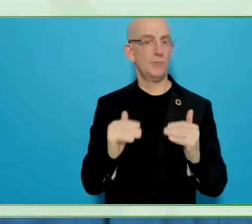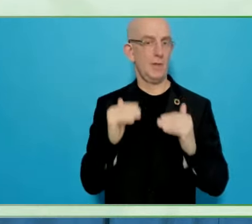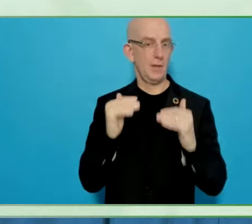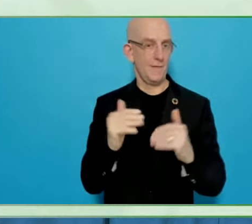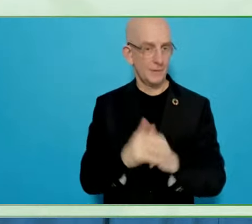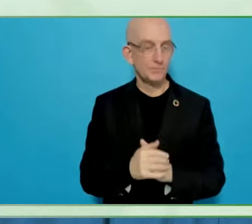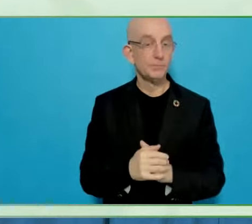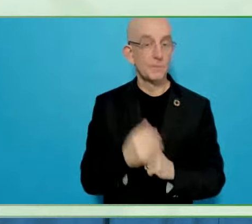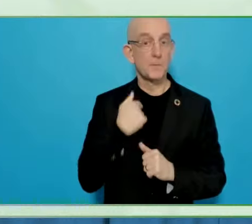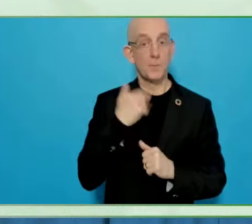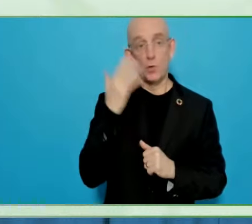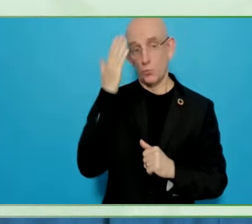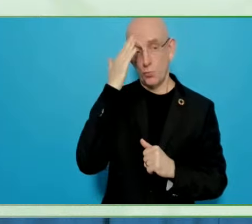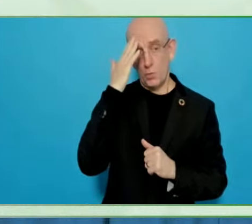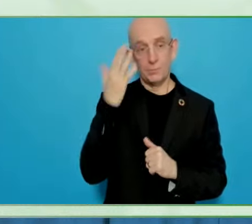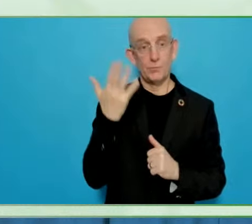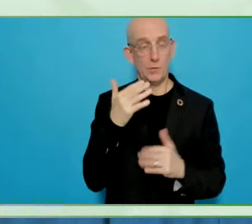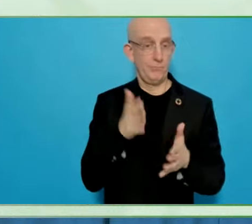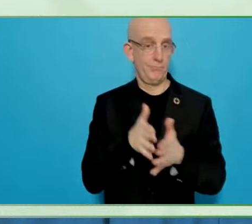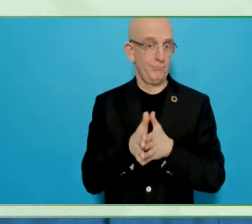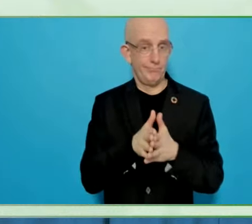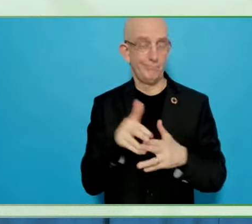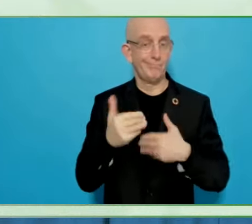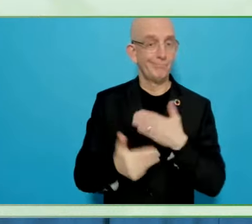and enhance capacity.